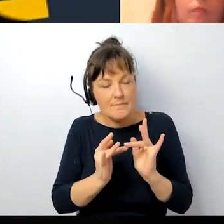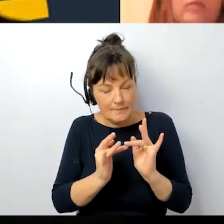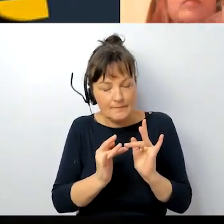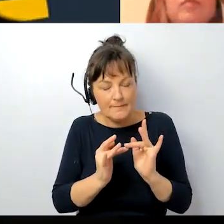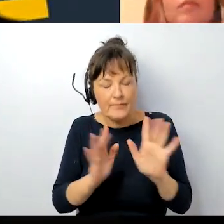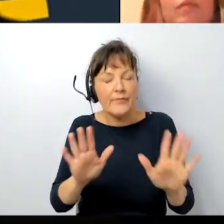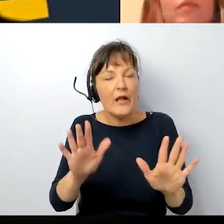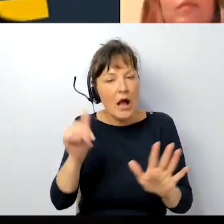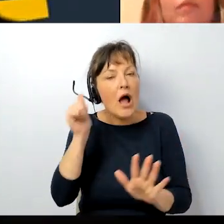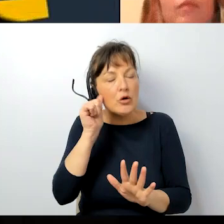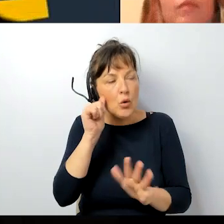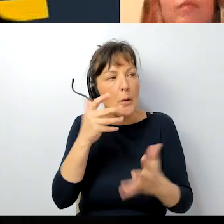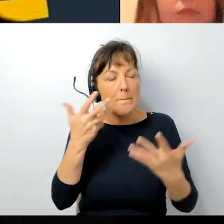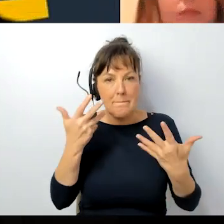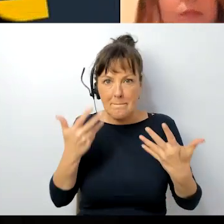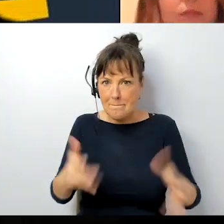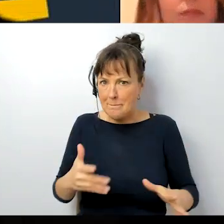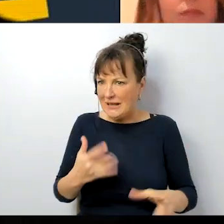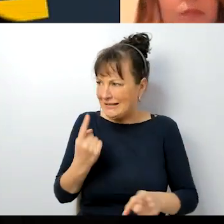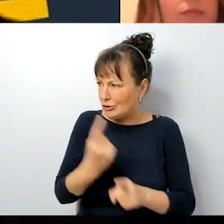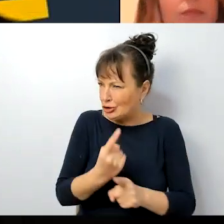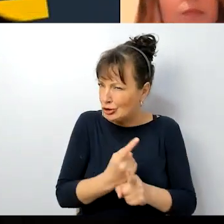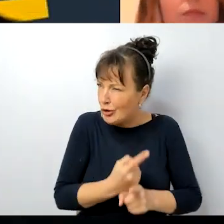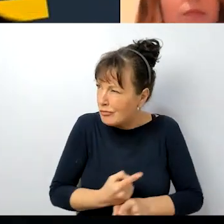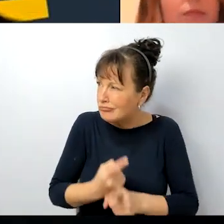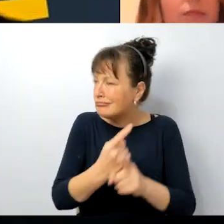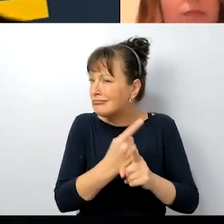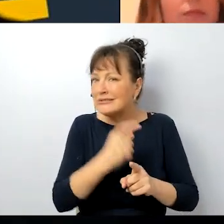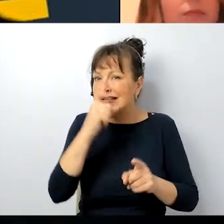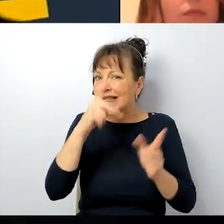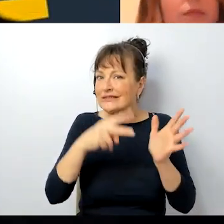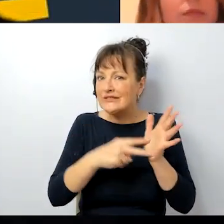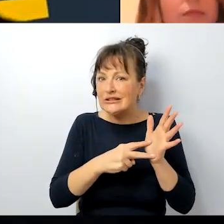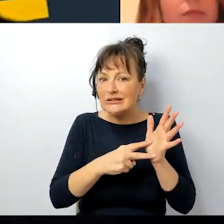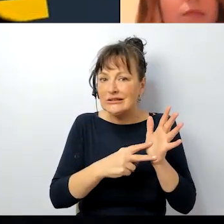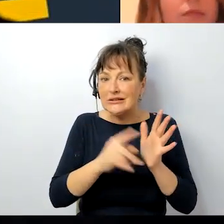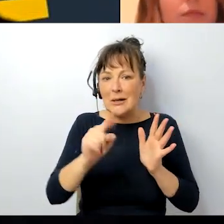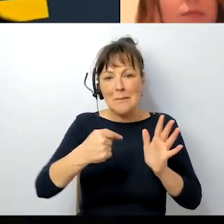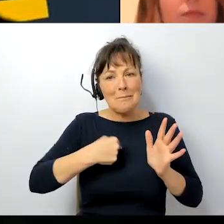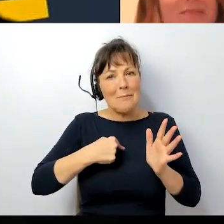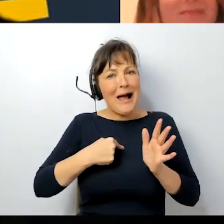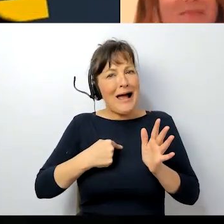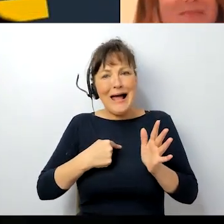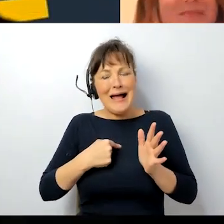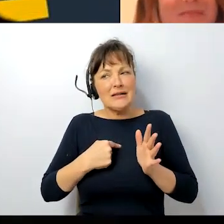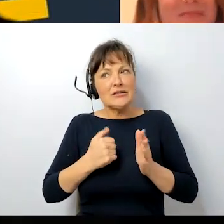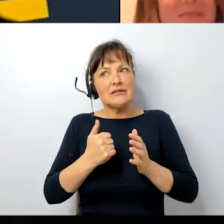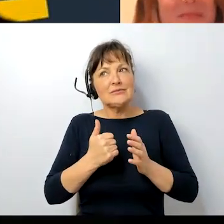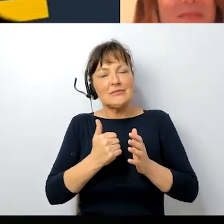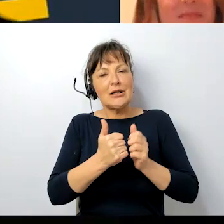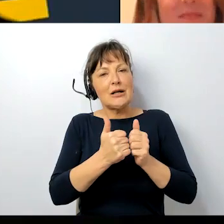initially they would have to apply online. Now I know there's been quite a lot of talk about CVS,